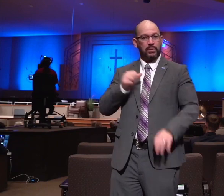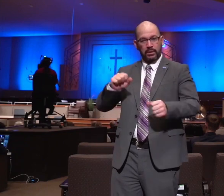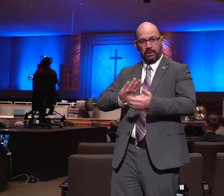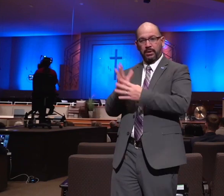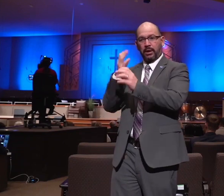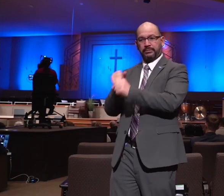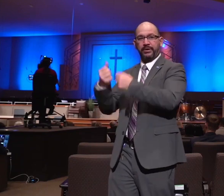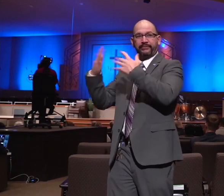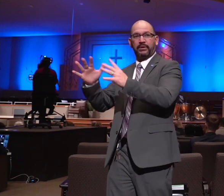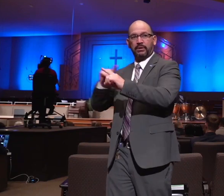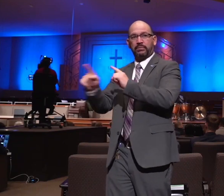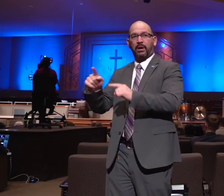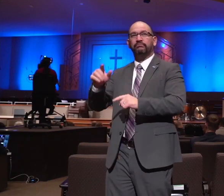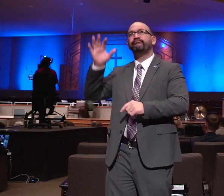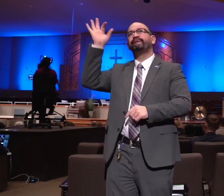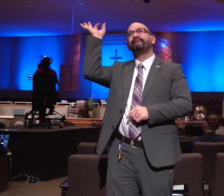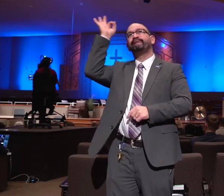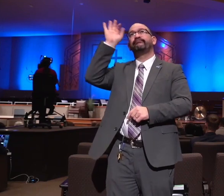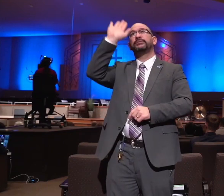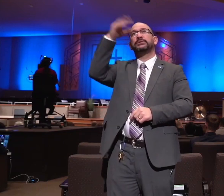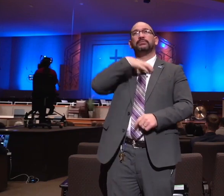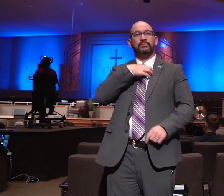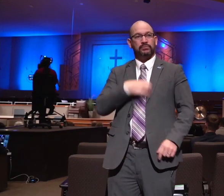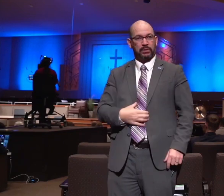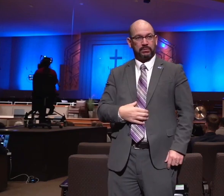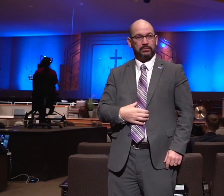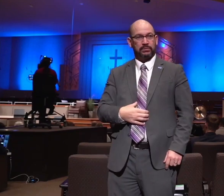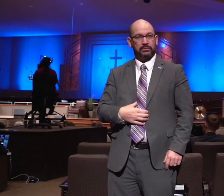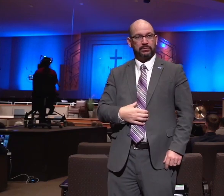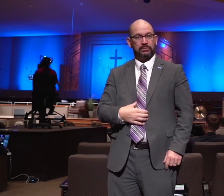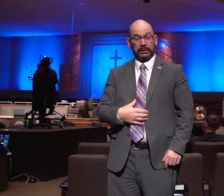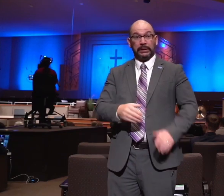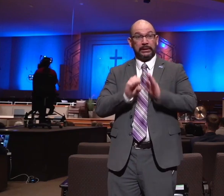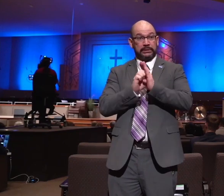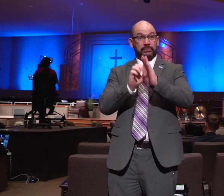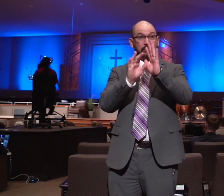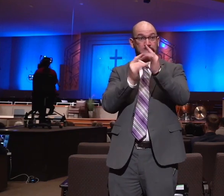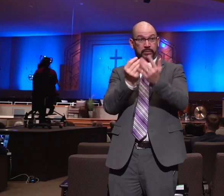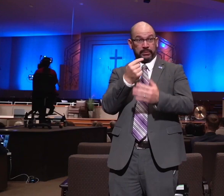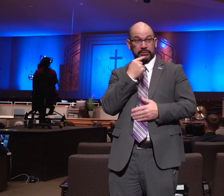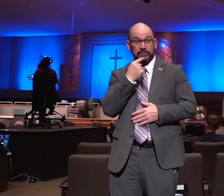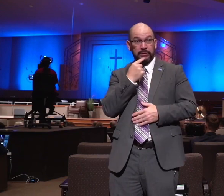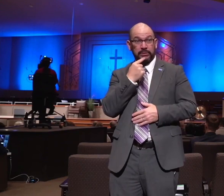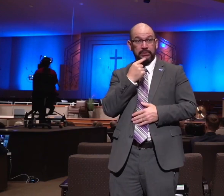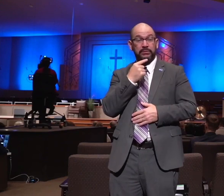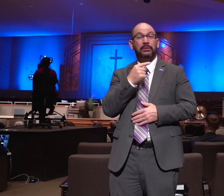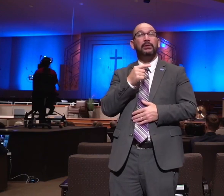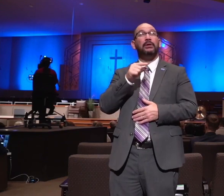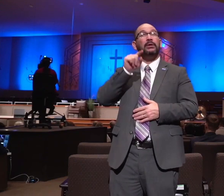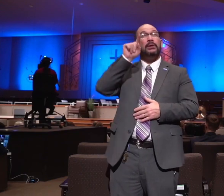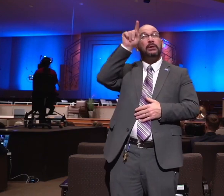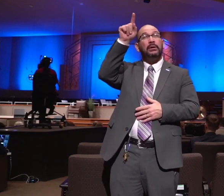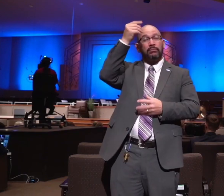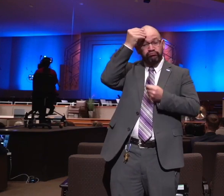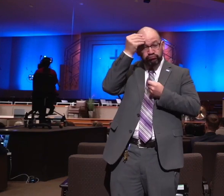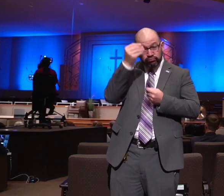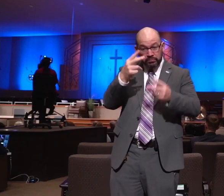Bible says that he made known his ways unto Moses Psalm 103 his acts unto